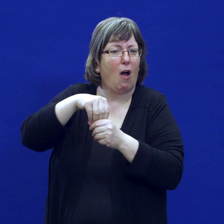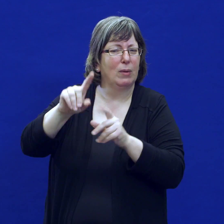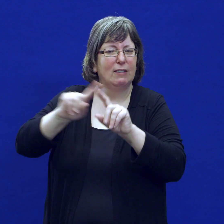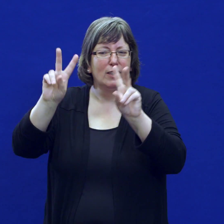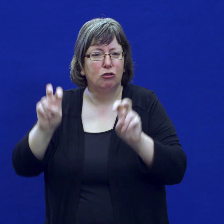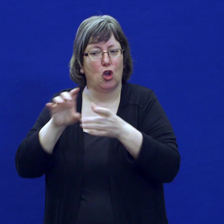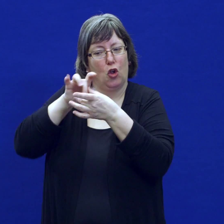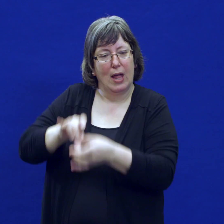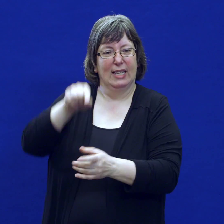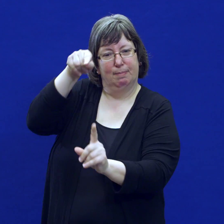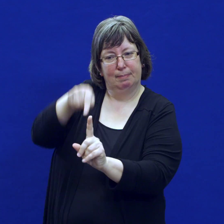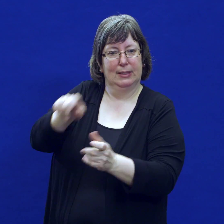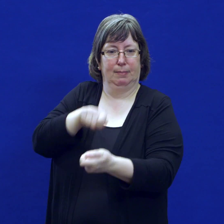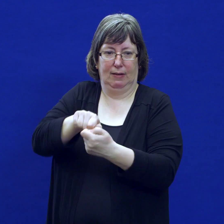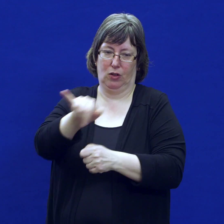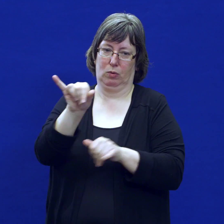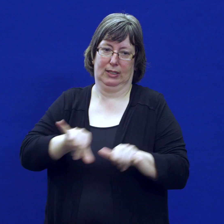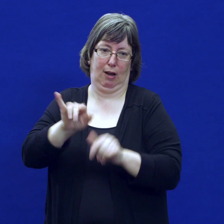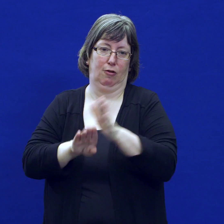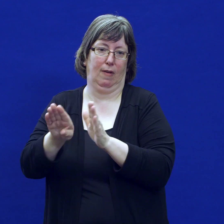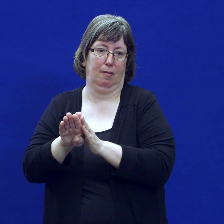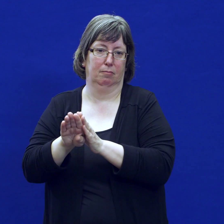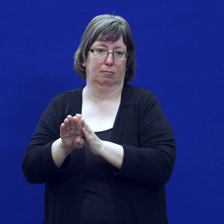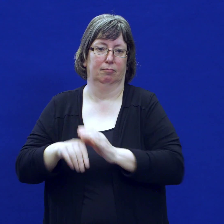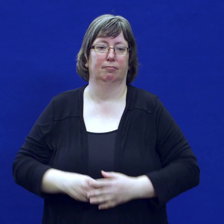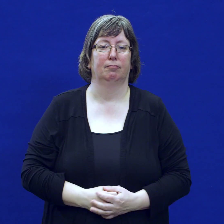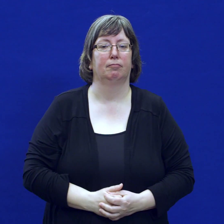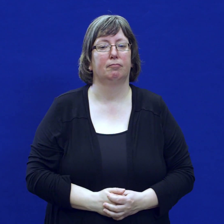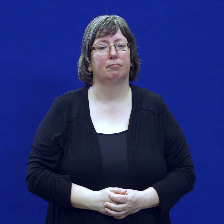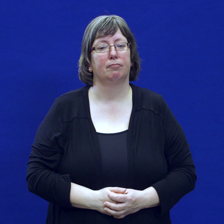with issues specific to the standard being developed.